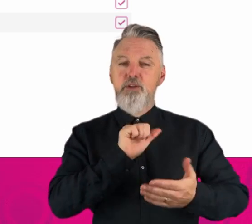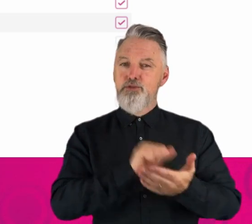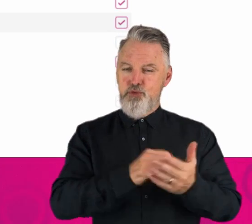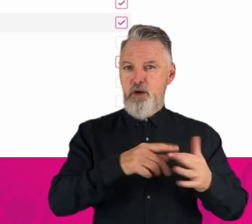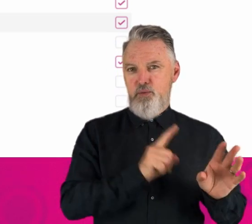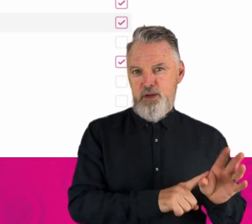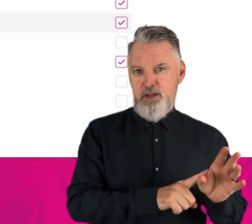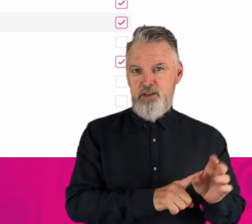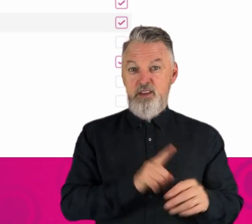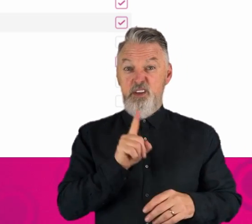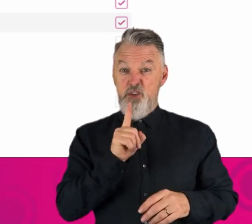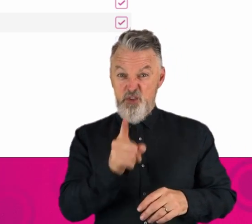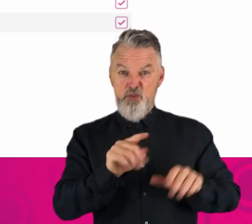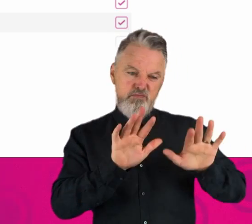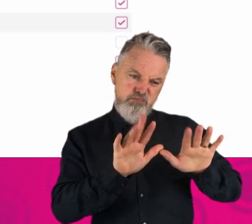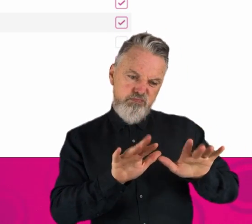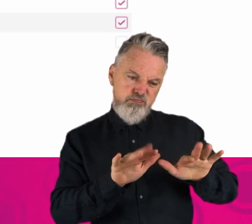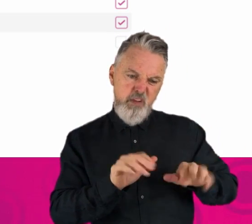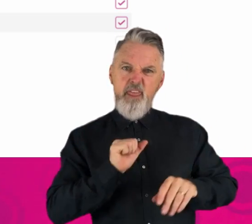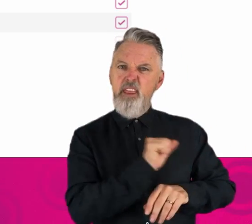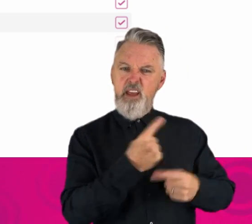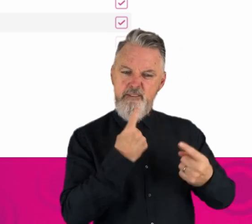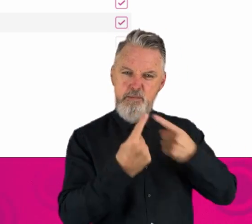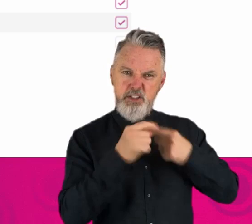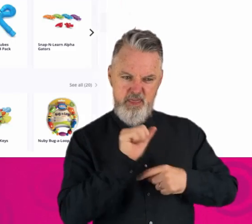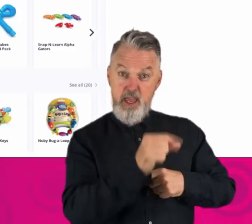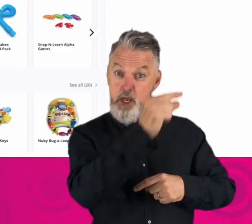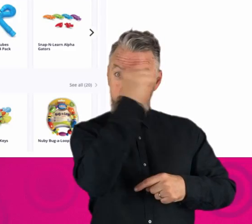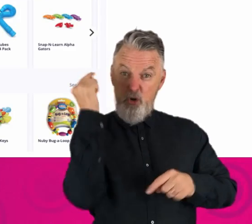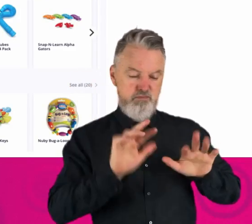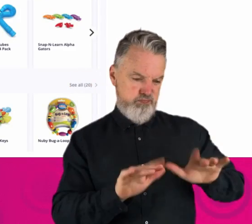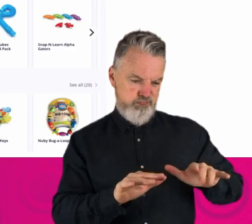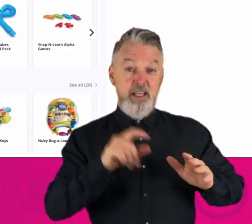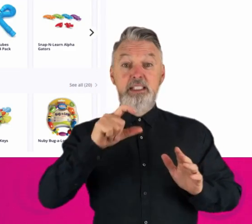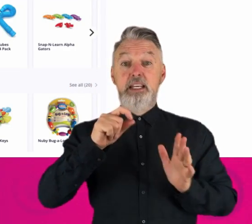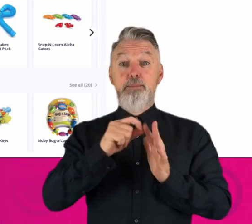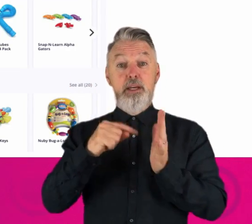You simply enter the child's details, including their specific goals. CPToys then generates a list